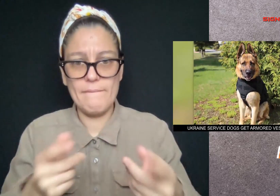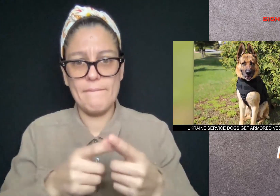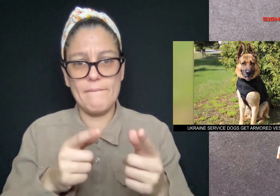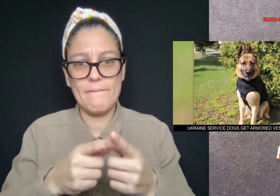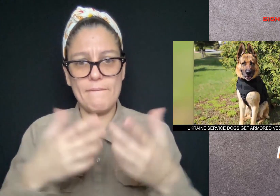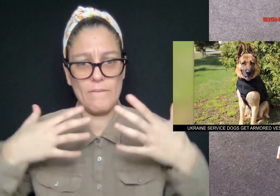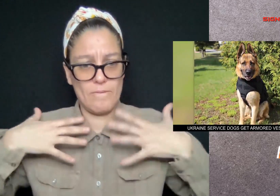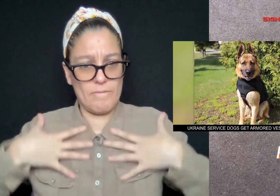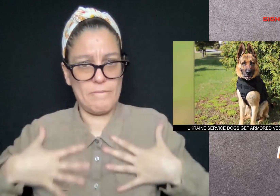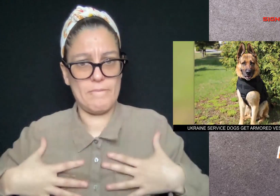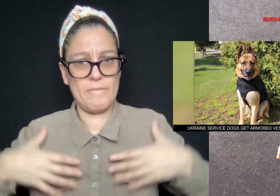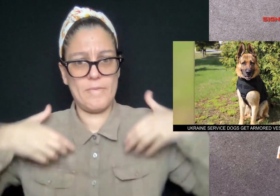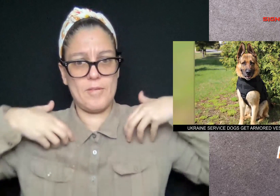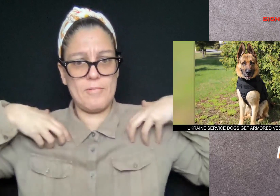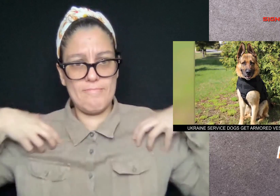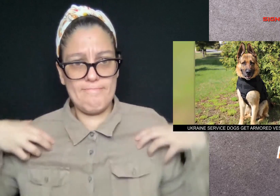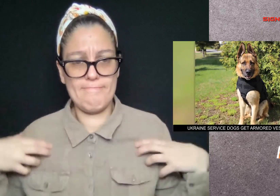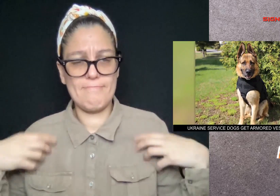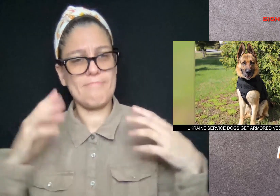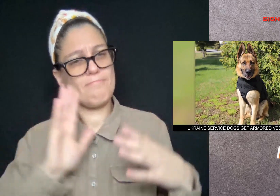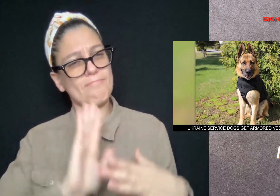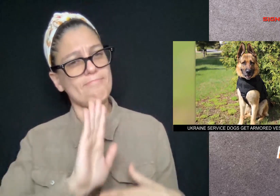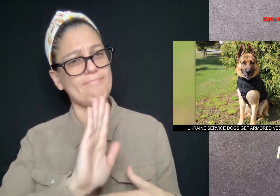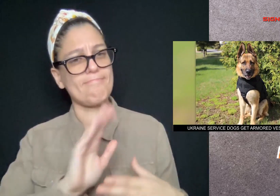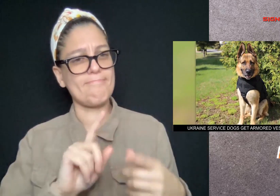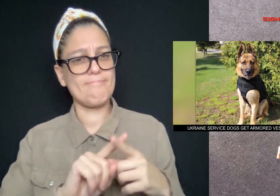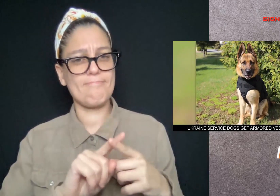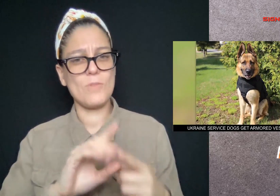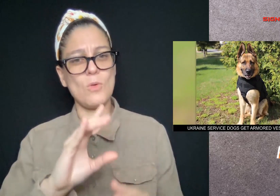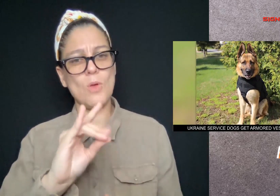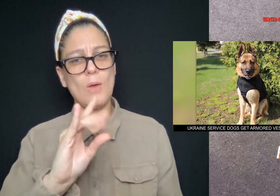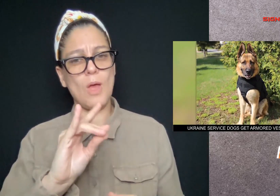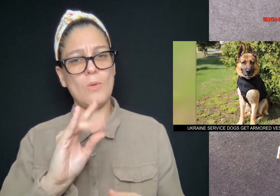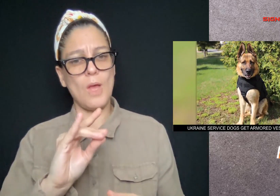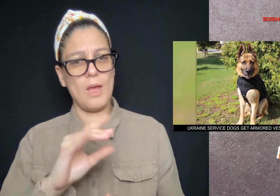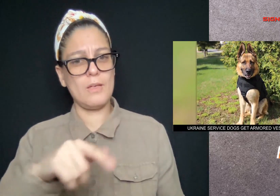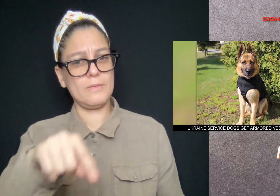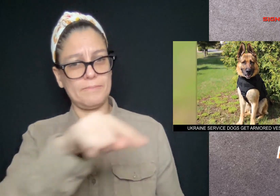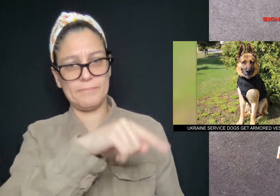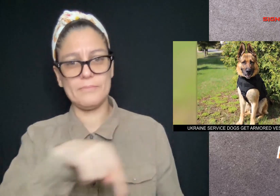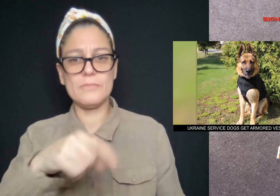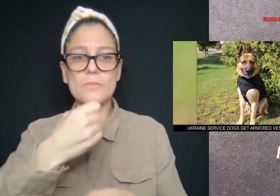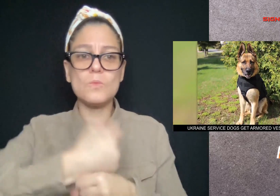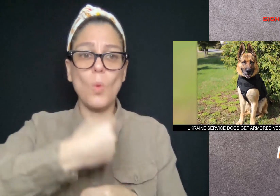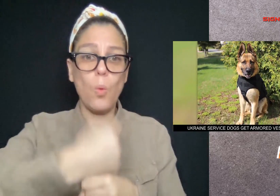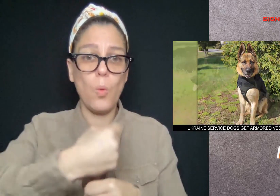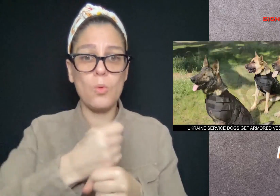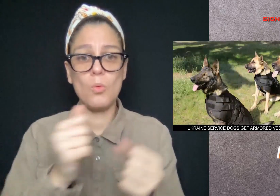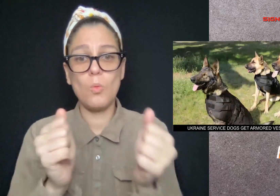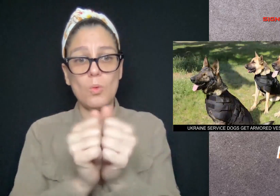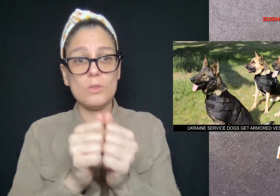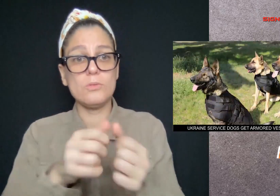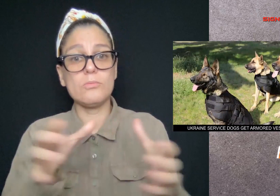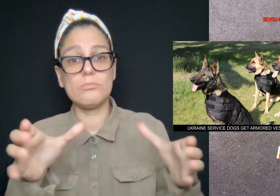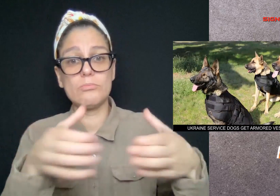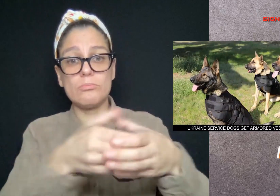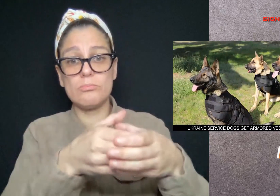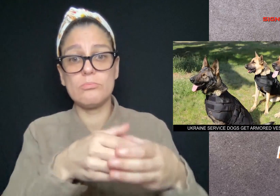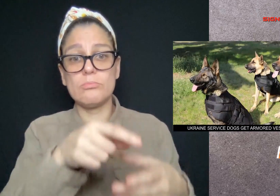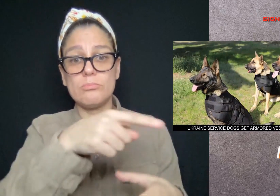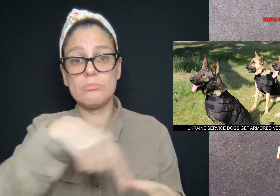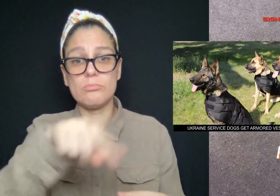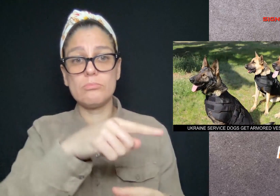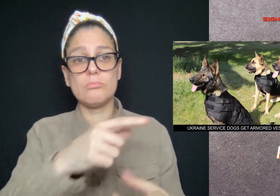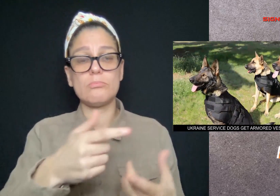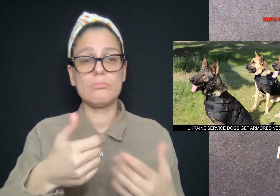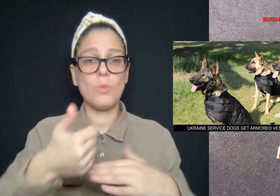US police dog trainers provided canine body armor to some dogs who work with police officers